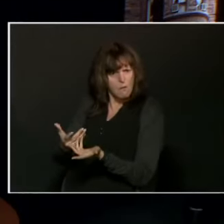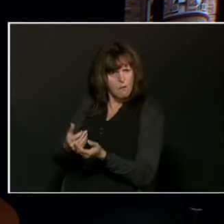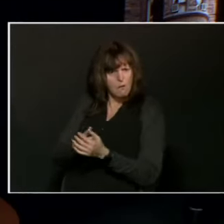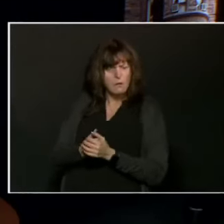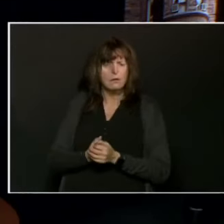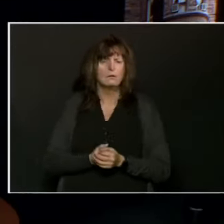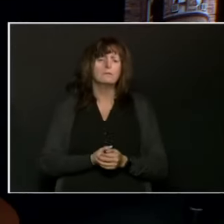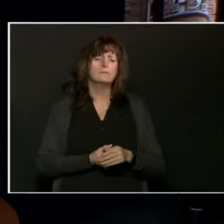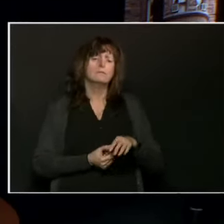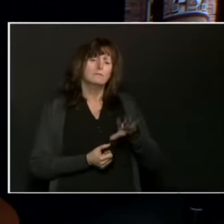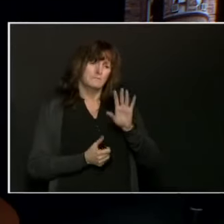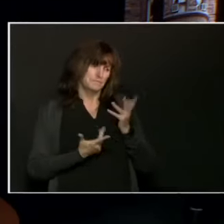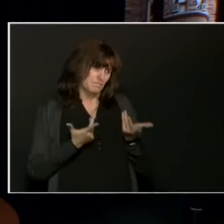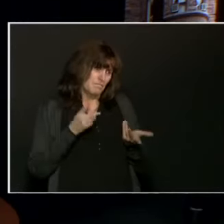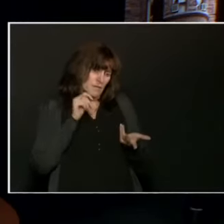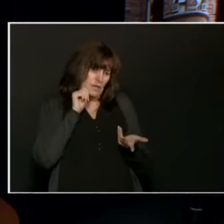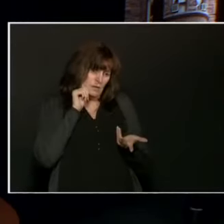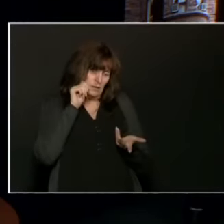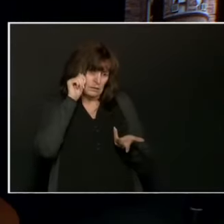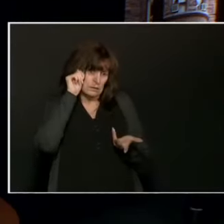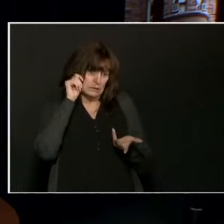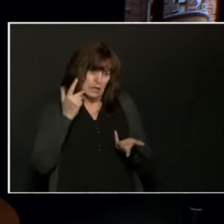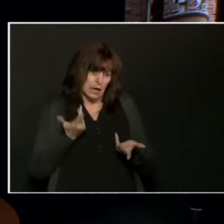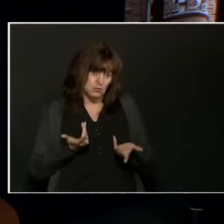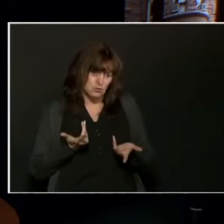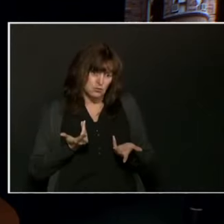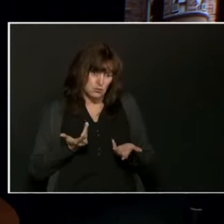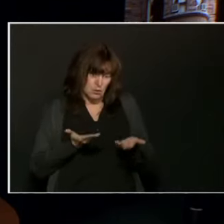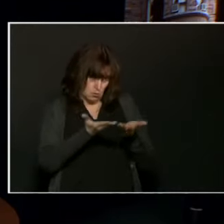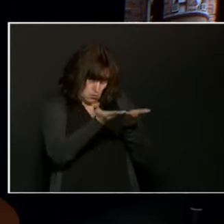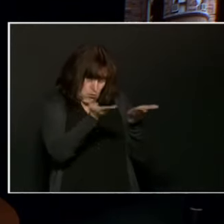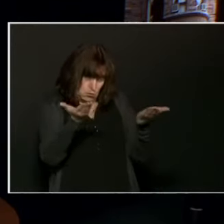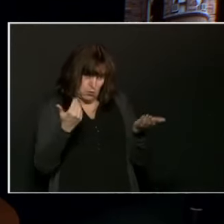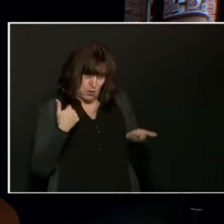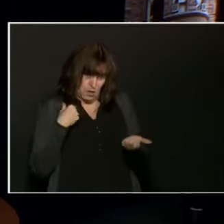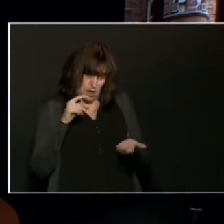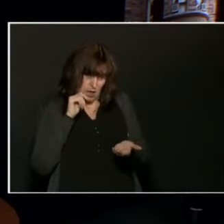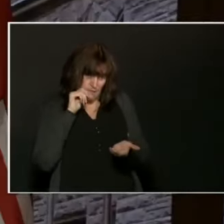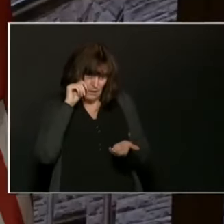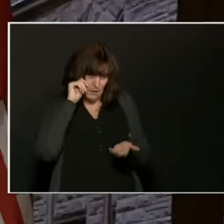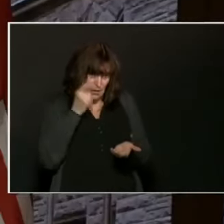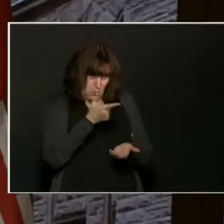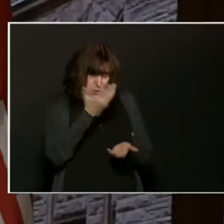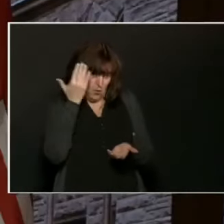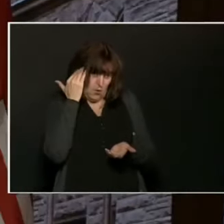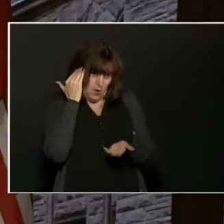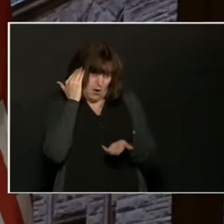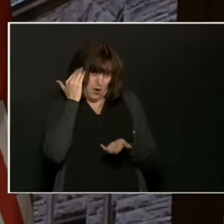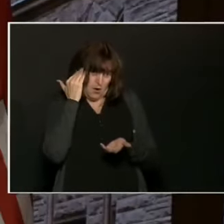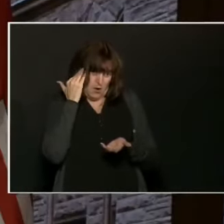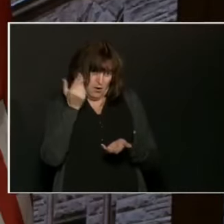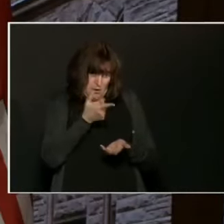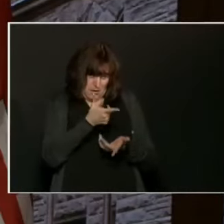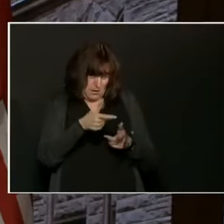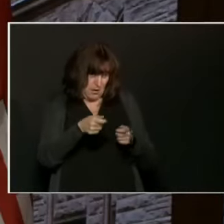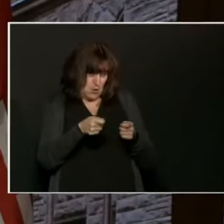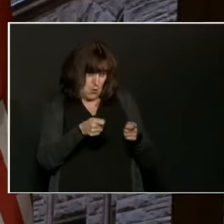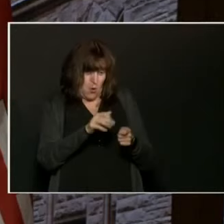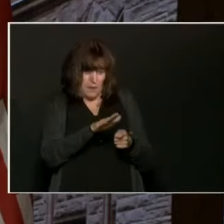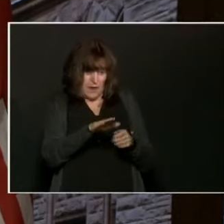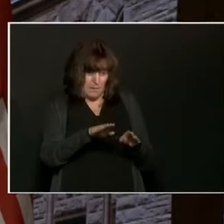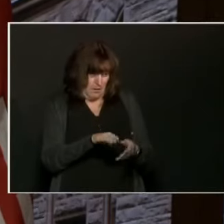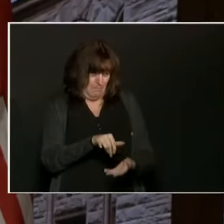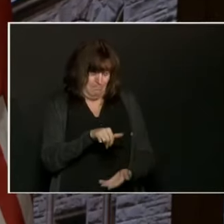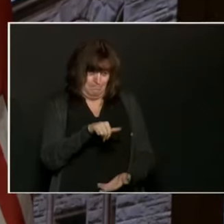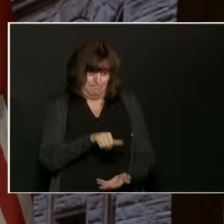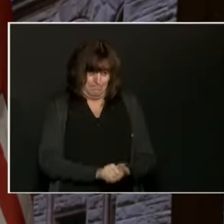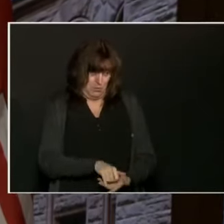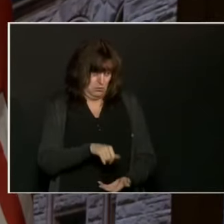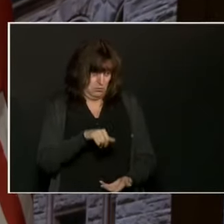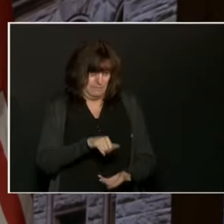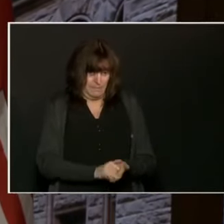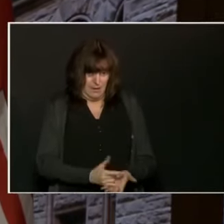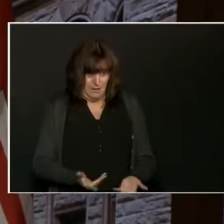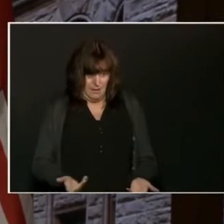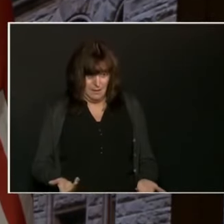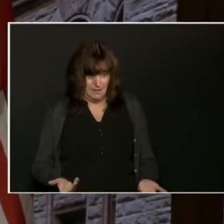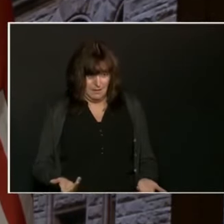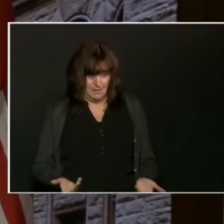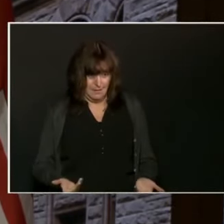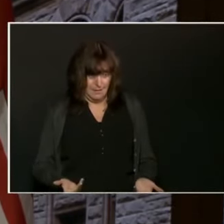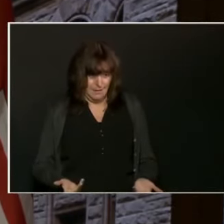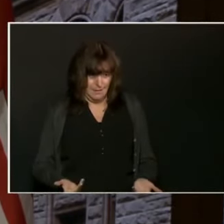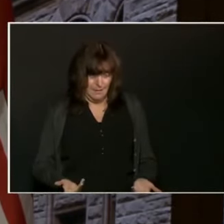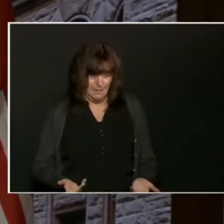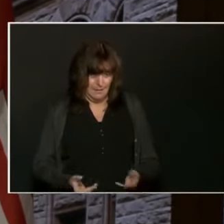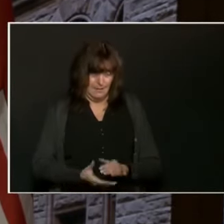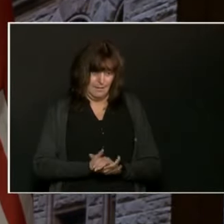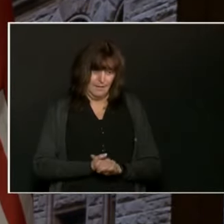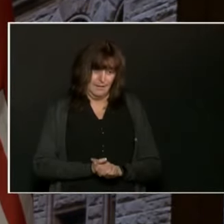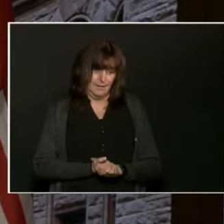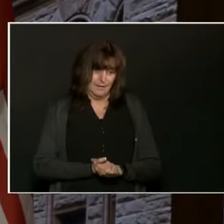BASICALLY THESE ARE TEENAGERS